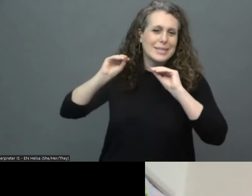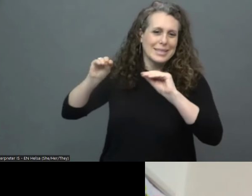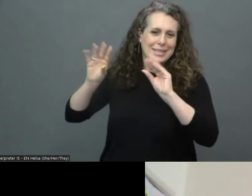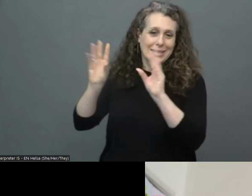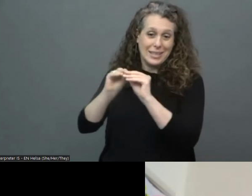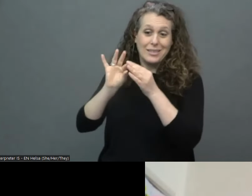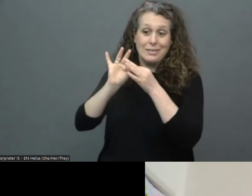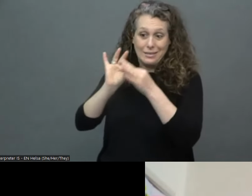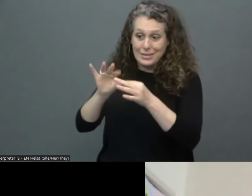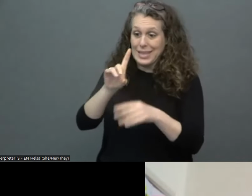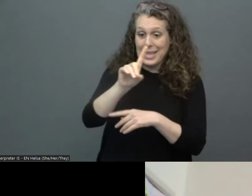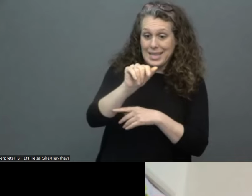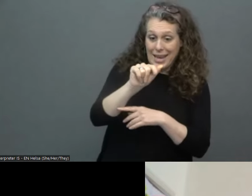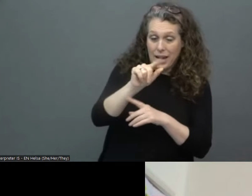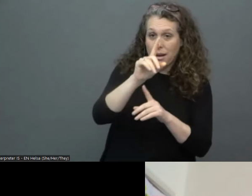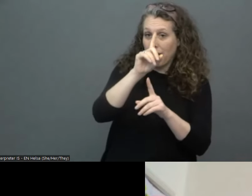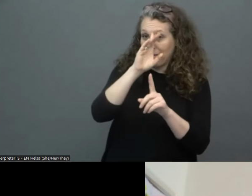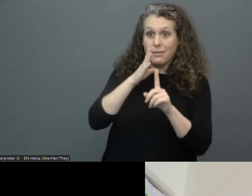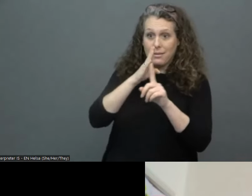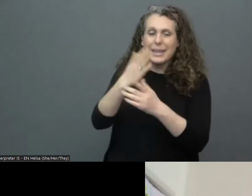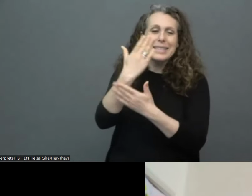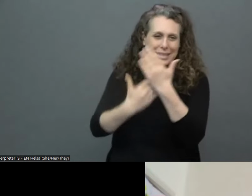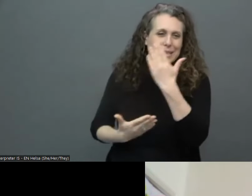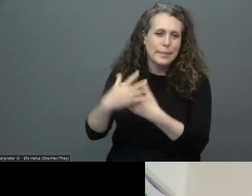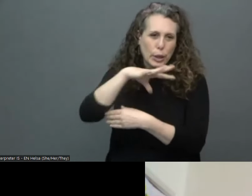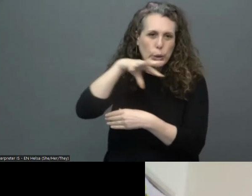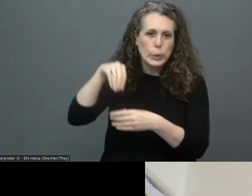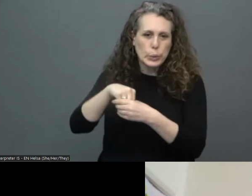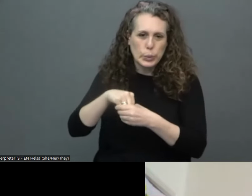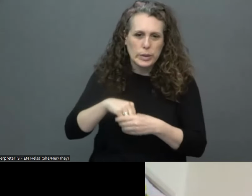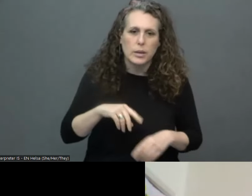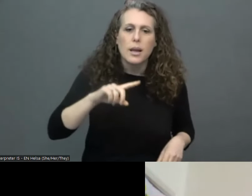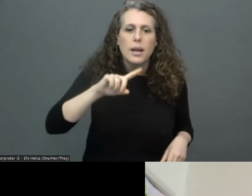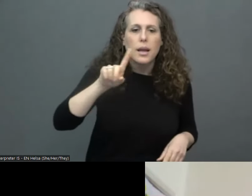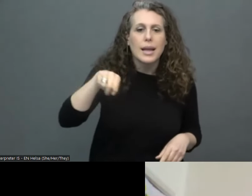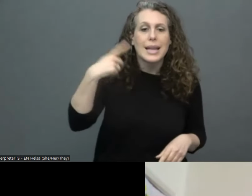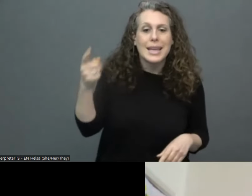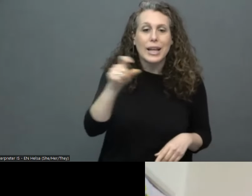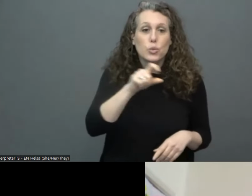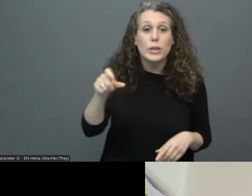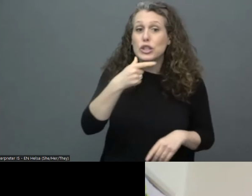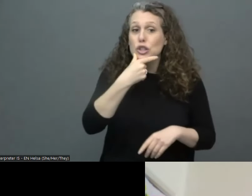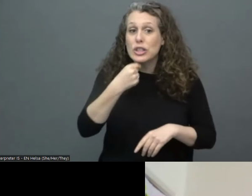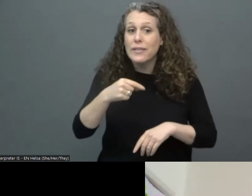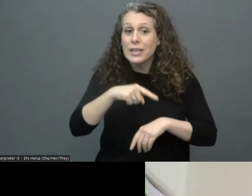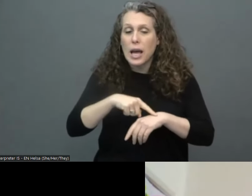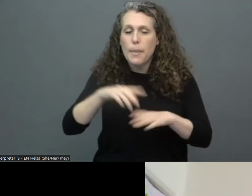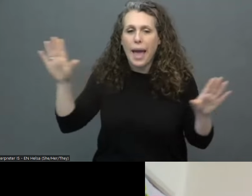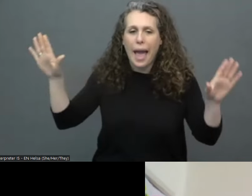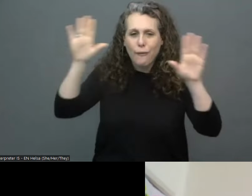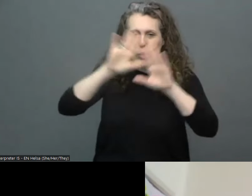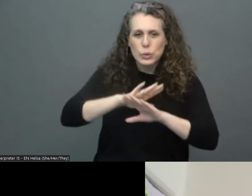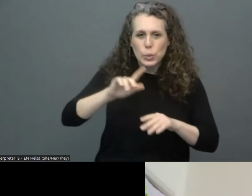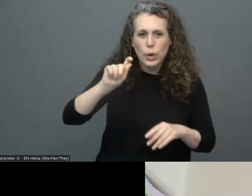inclusive on Thursday afternoon Geneva time, you are all very much invited to participate.